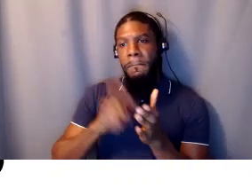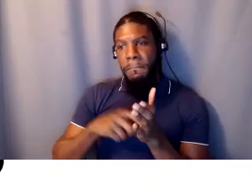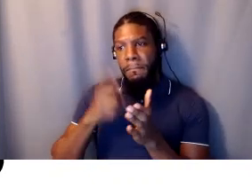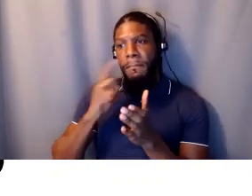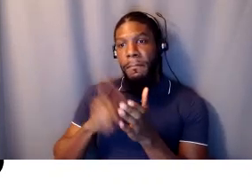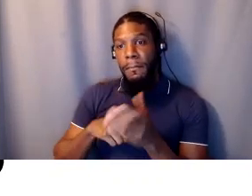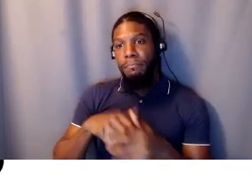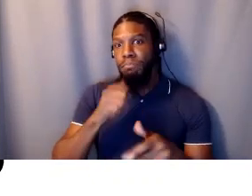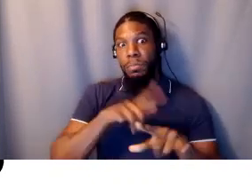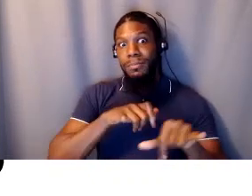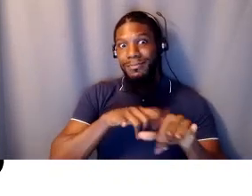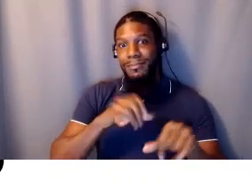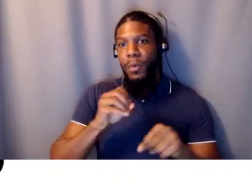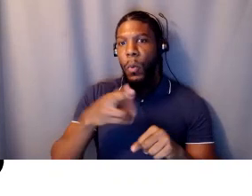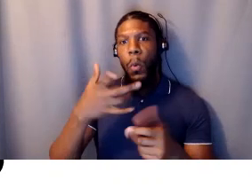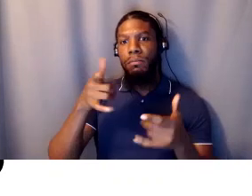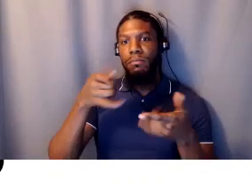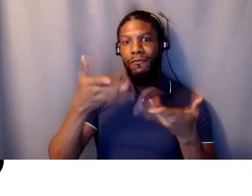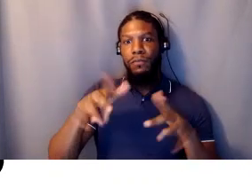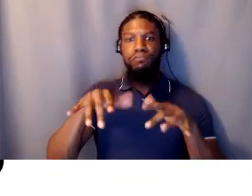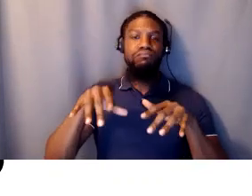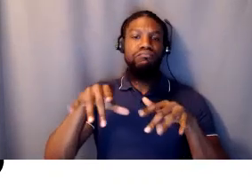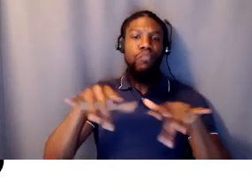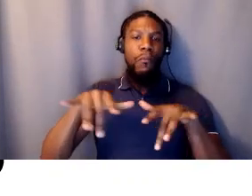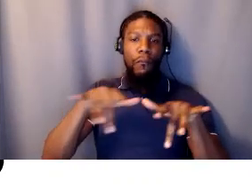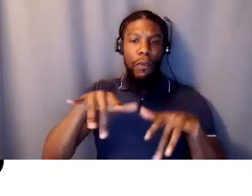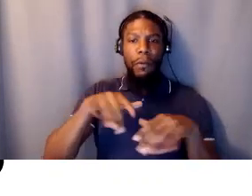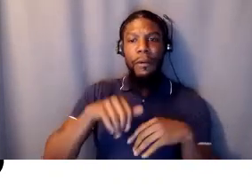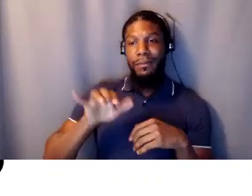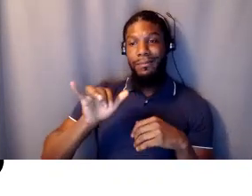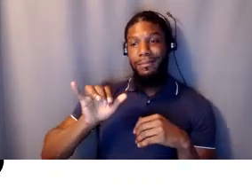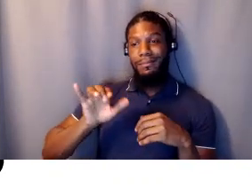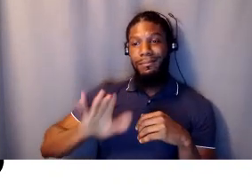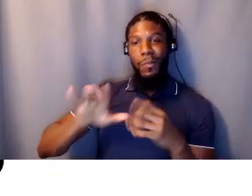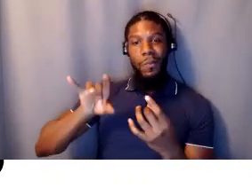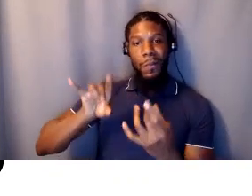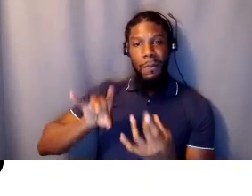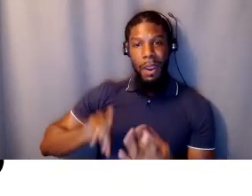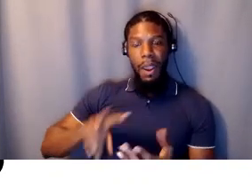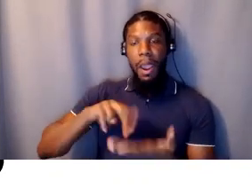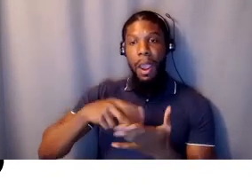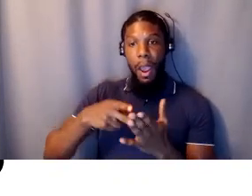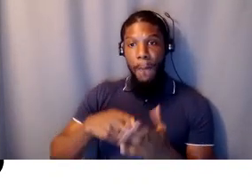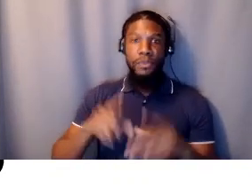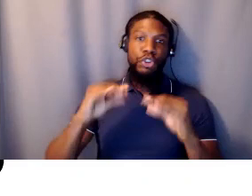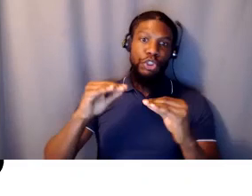or actually recorded synchronous feedback allows the writer to return to that feedback